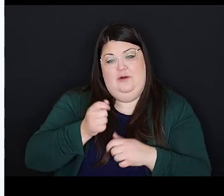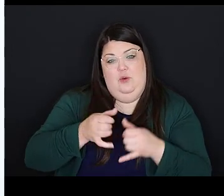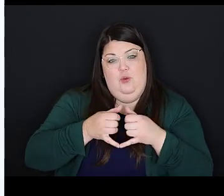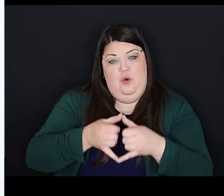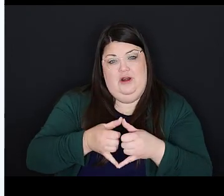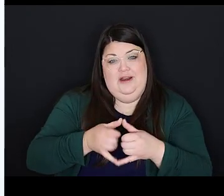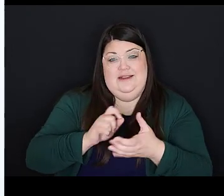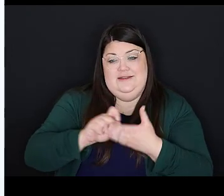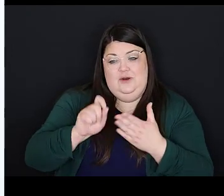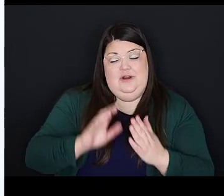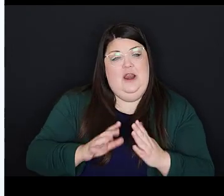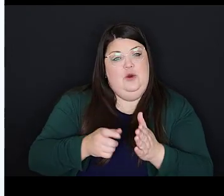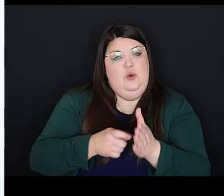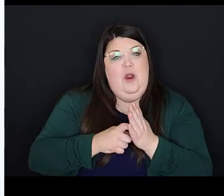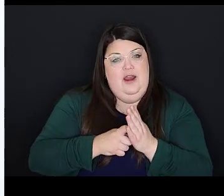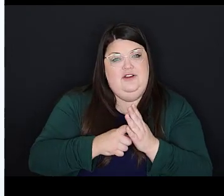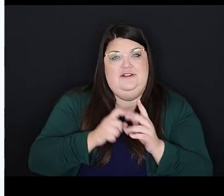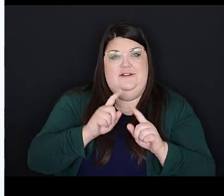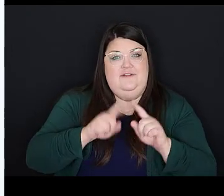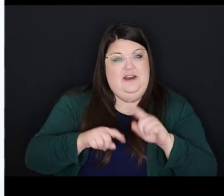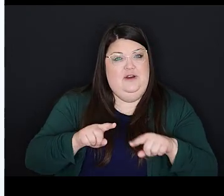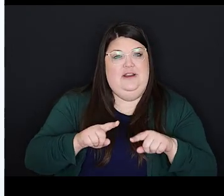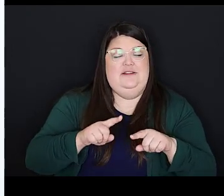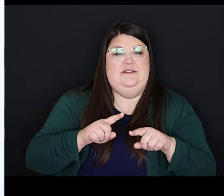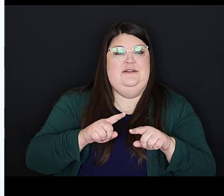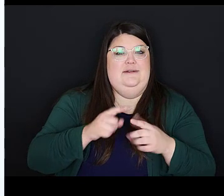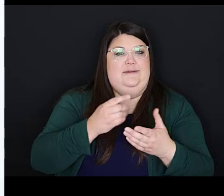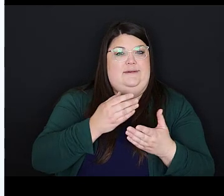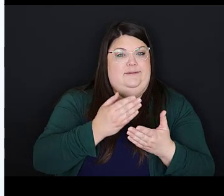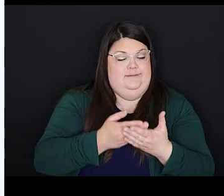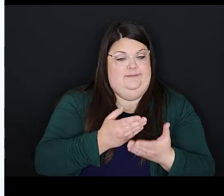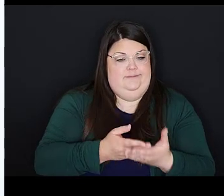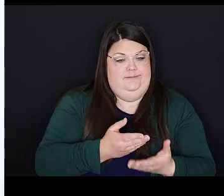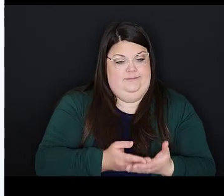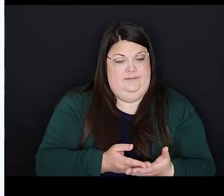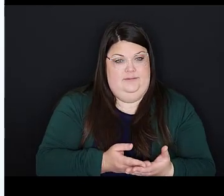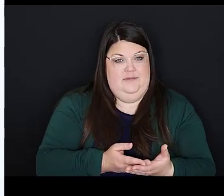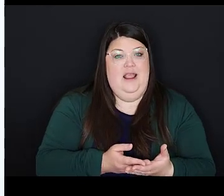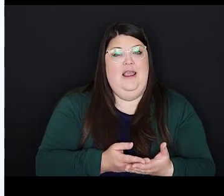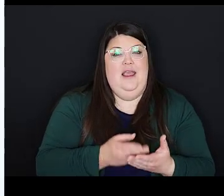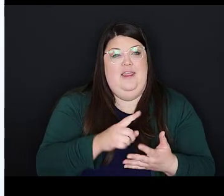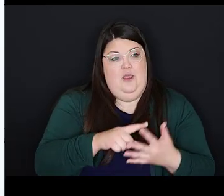the Secretary requires various assurances, including those applicable to Federal civil